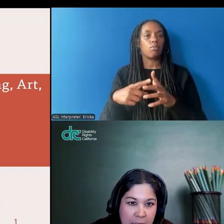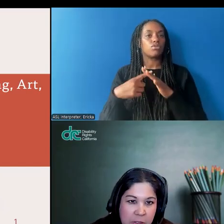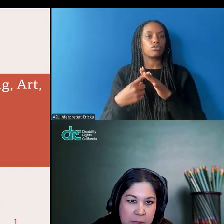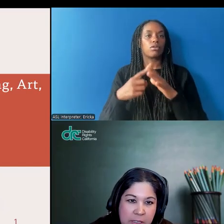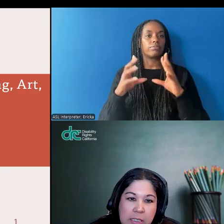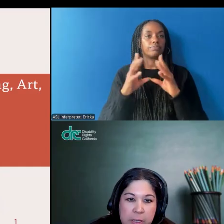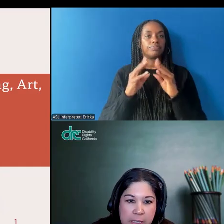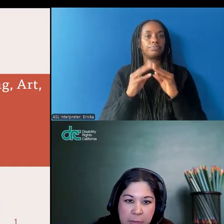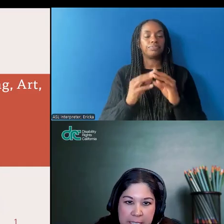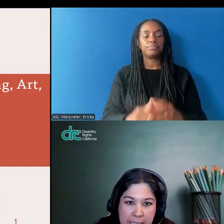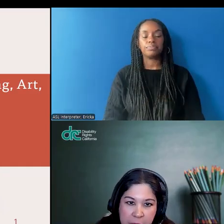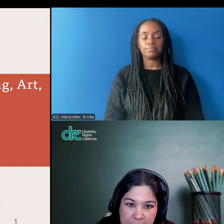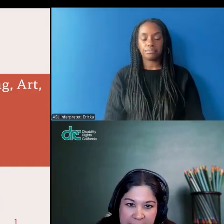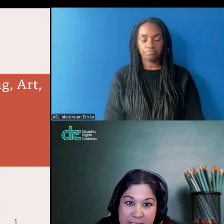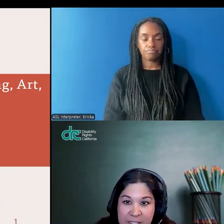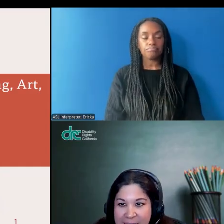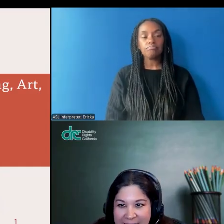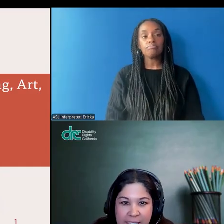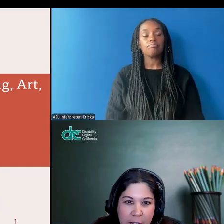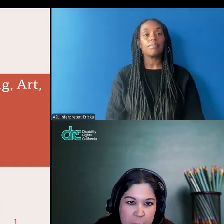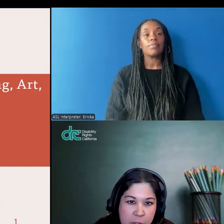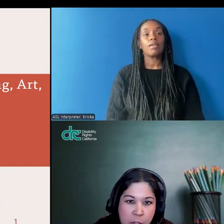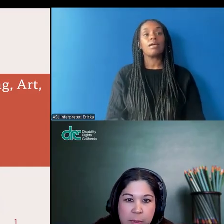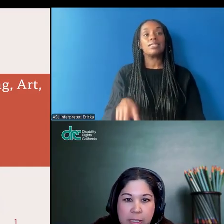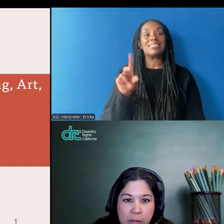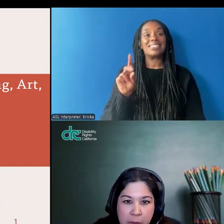So Disability Rights California or DRC was formerly known